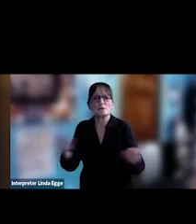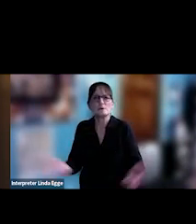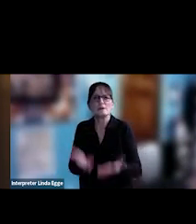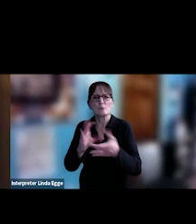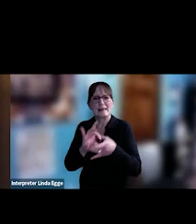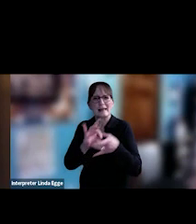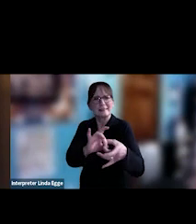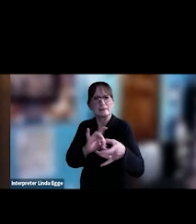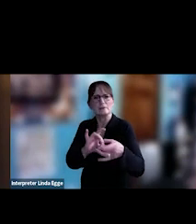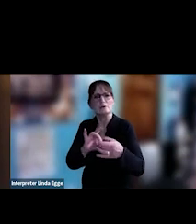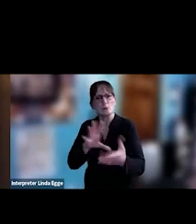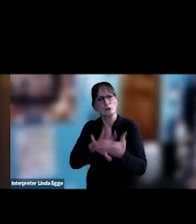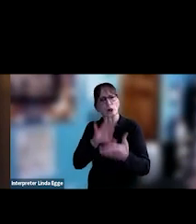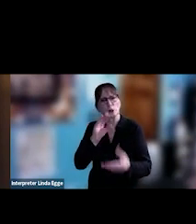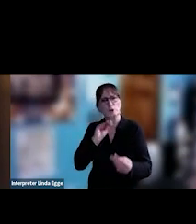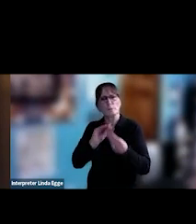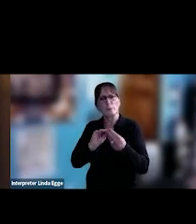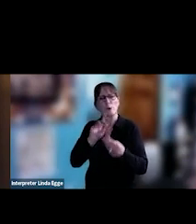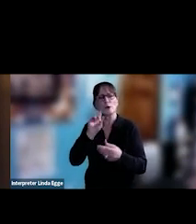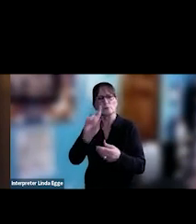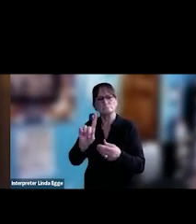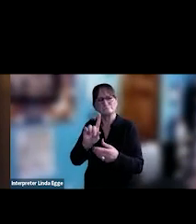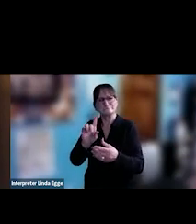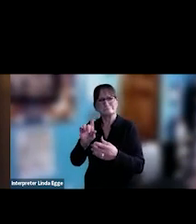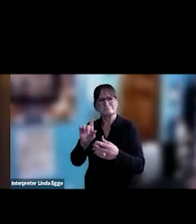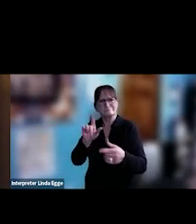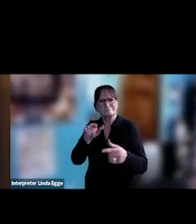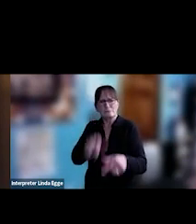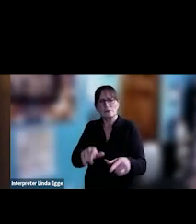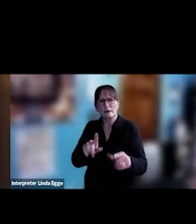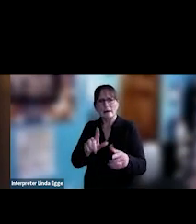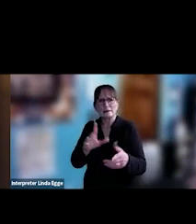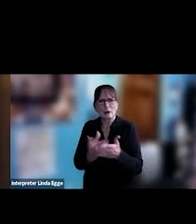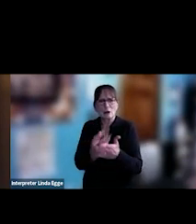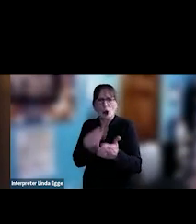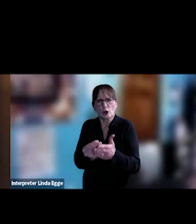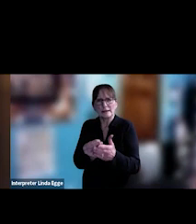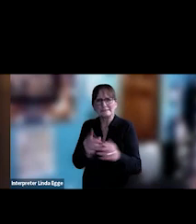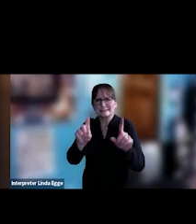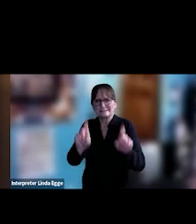where you can learn more about that earnings test for people receiving early retirement benefits